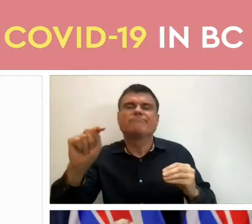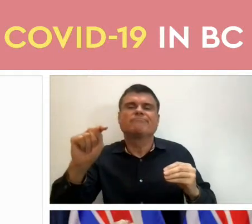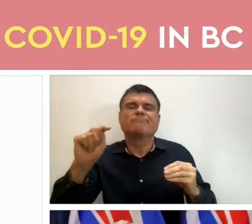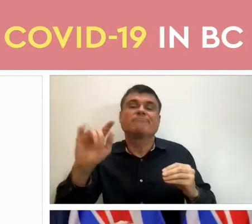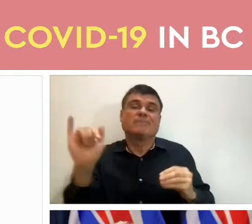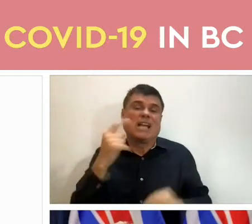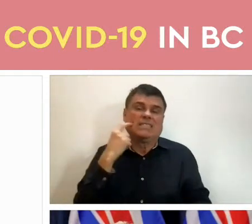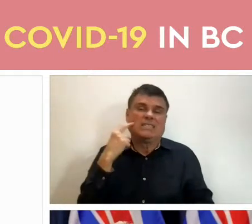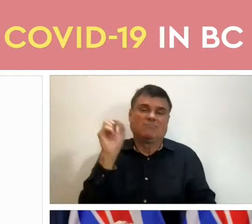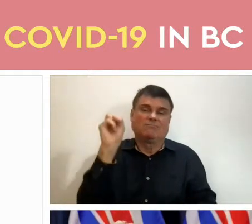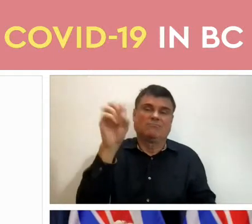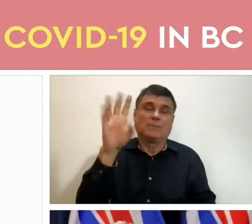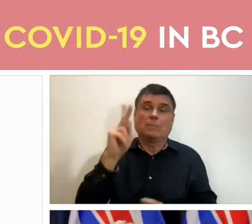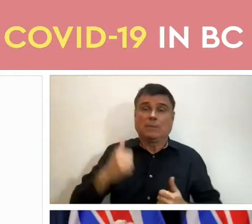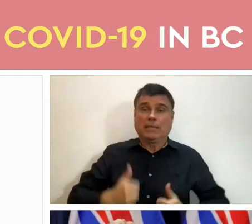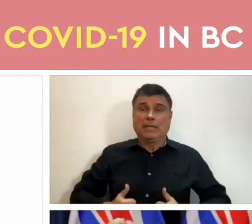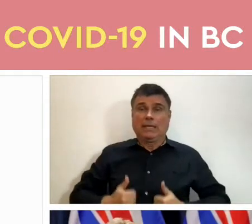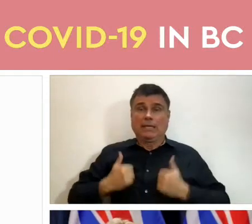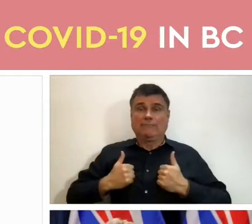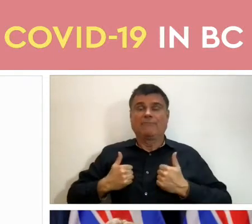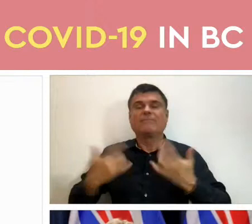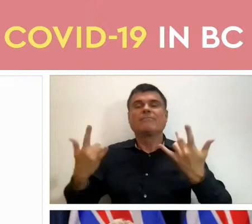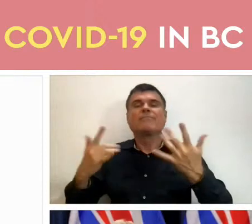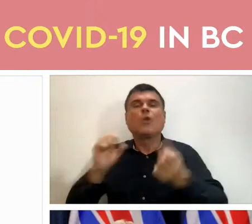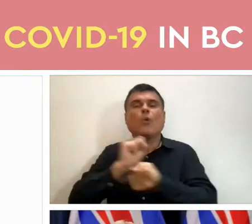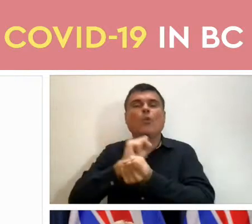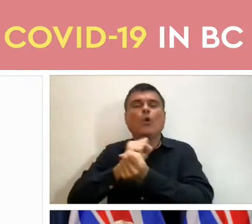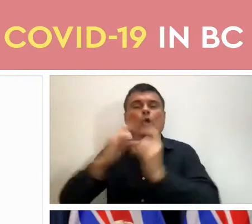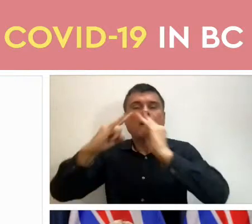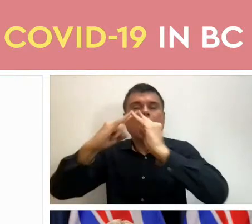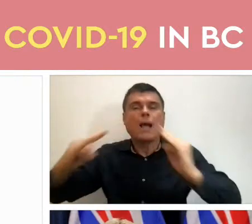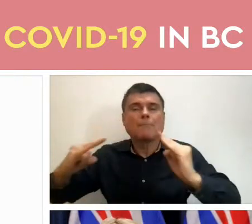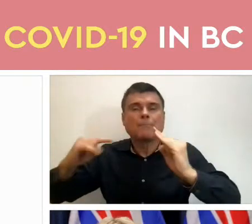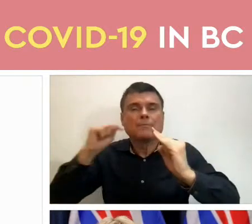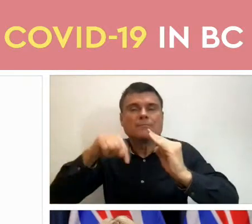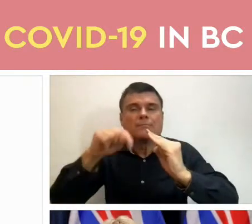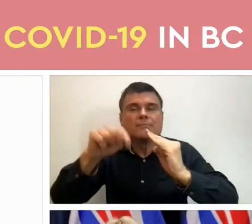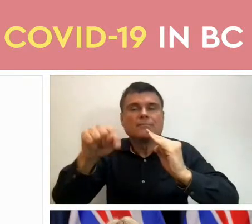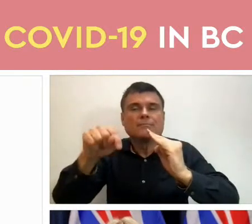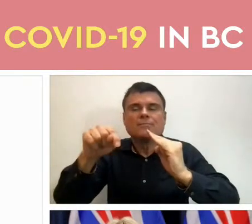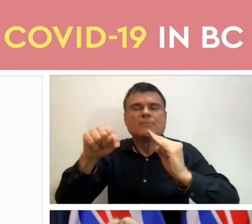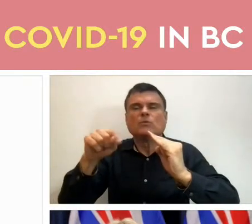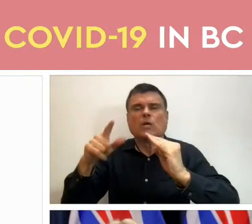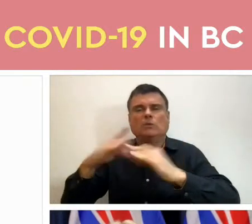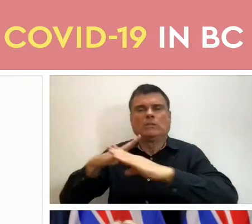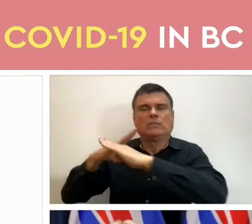help manage and prevent outbreaks and use by regional